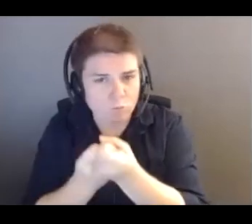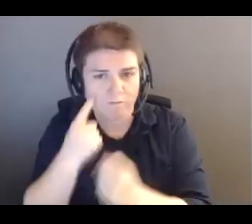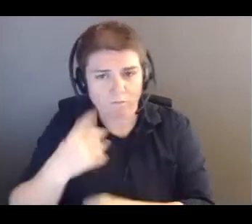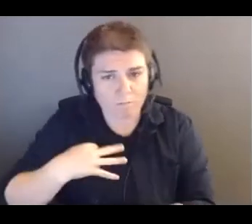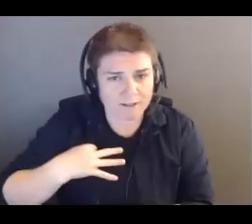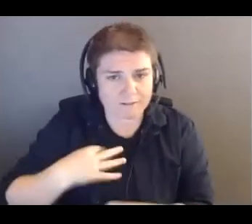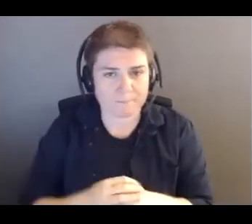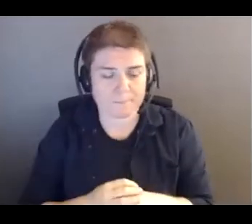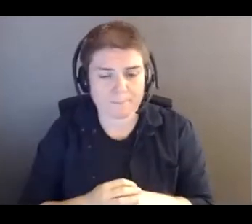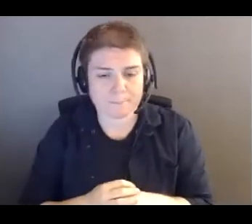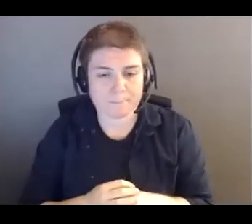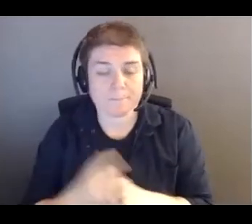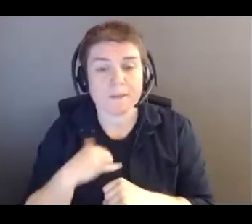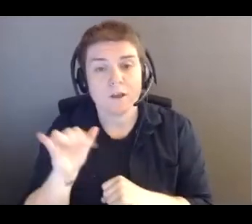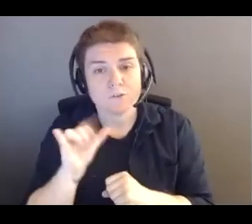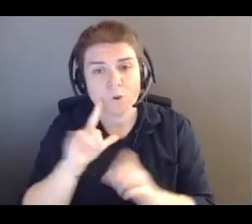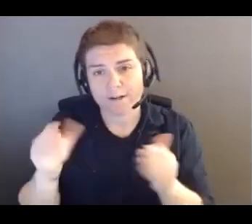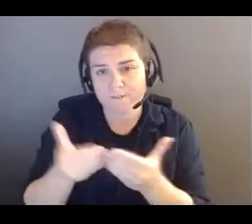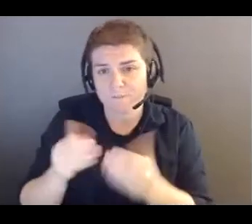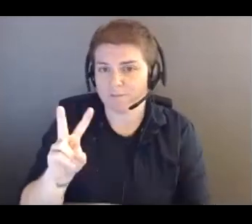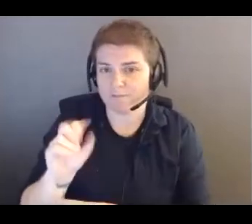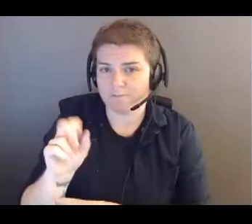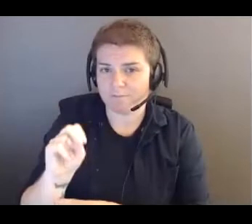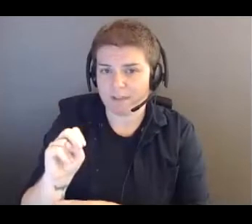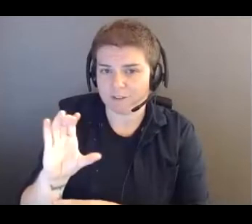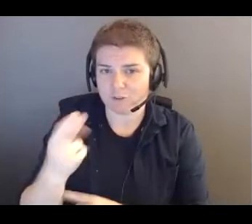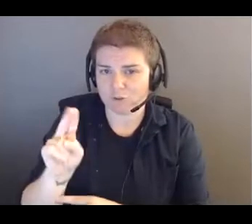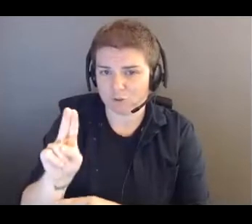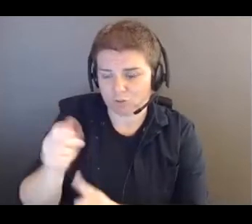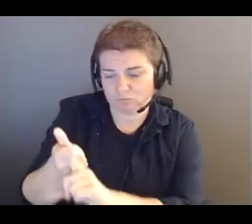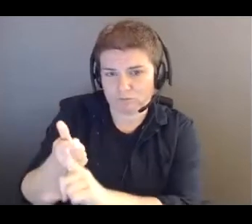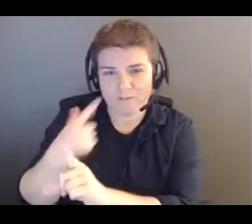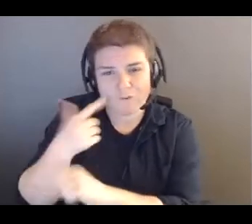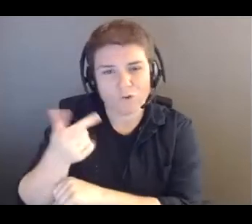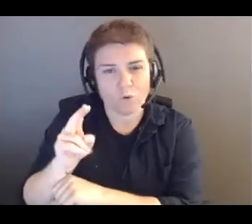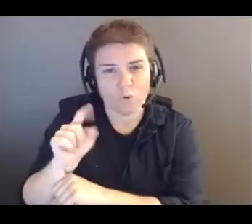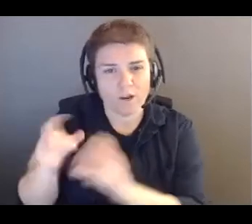I d also like to introduce Van Chu, our grants coordinator. She is also available to help